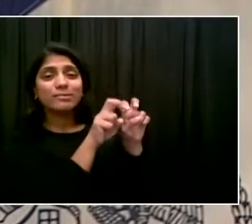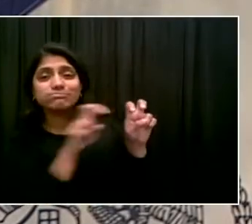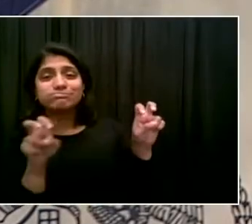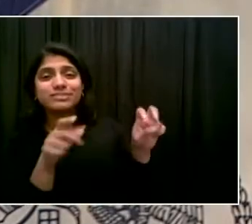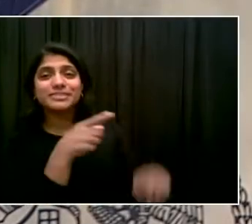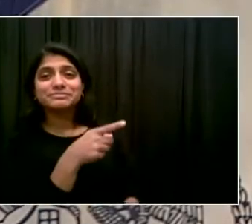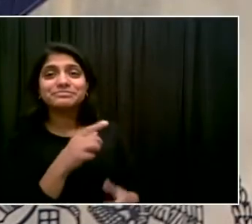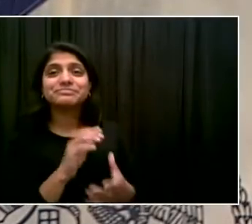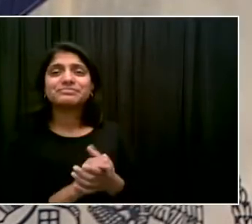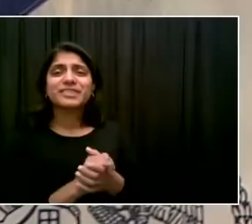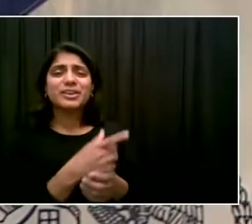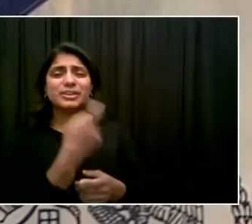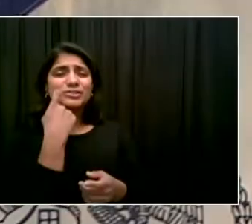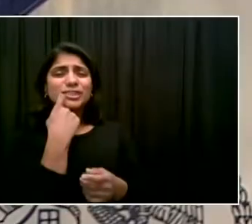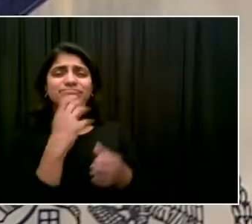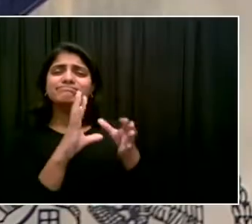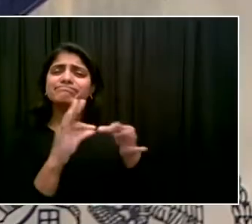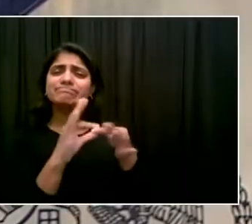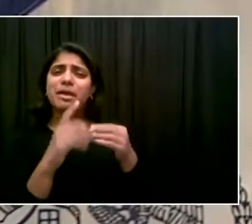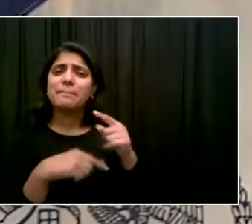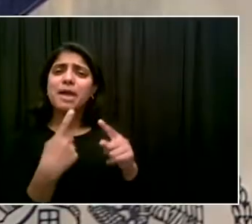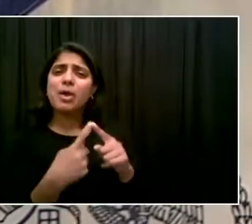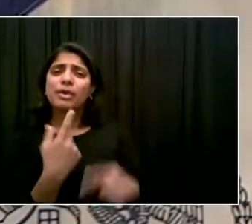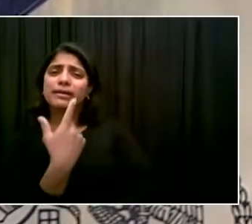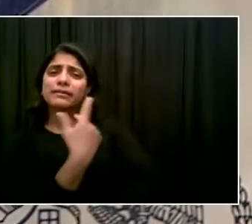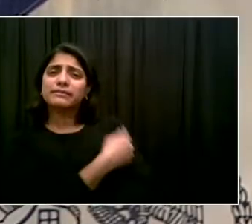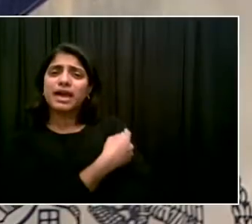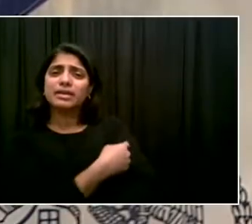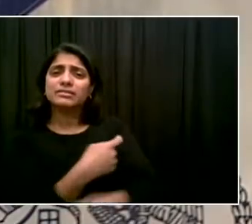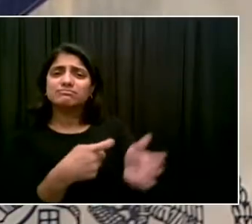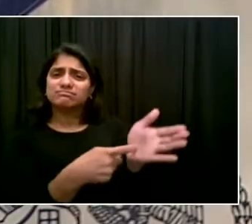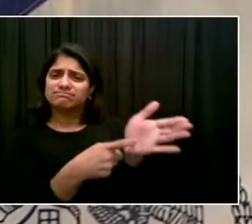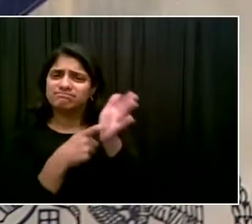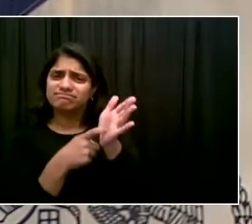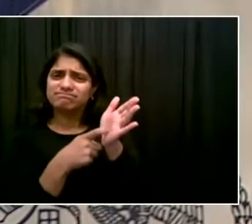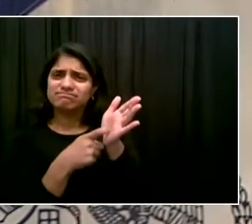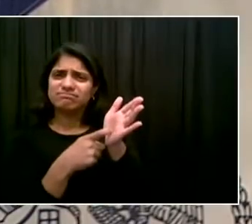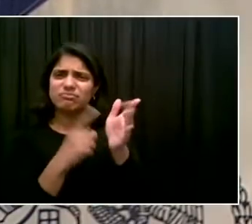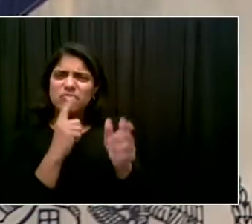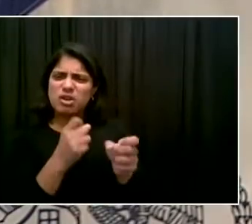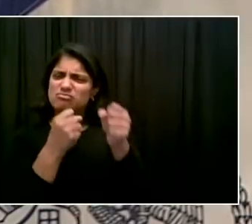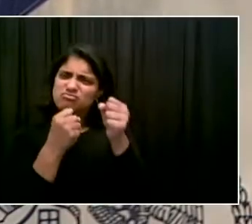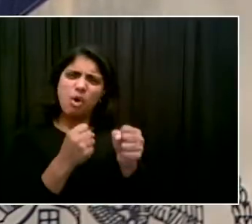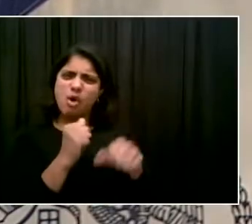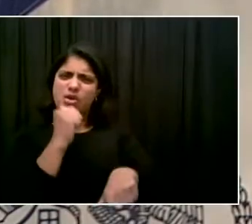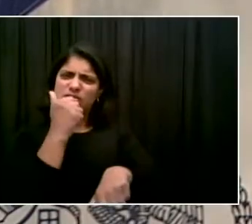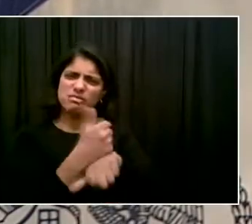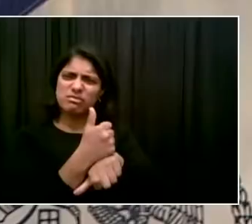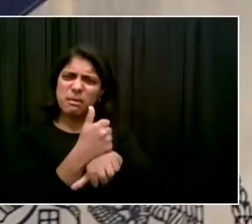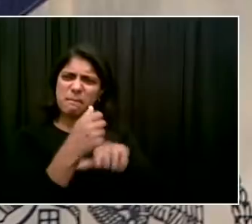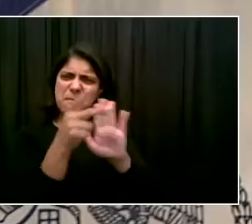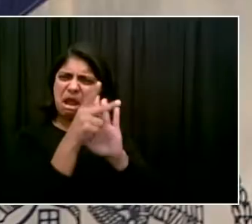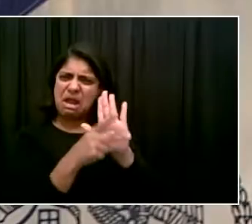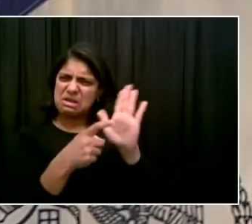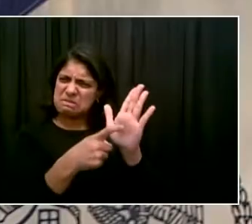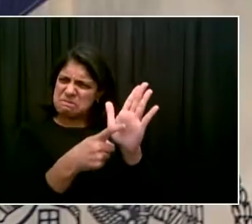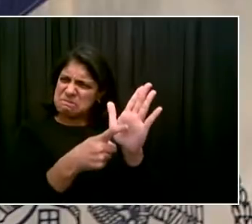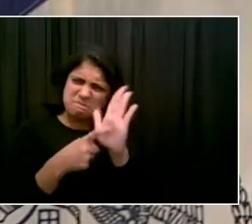GOOD MORNING MR. MAYOR EVERYONE ON THE CALL, FEW MINUTES AGO YOU DESCRIBED THE VACCINE MANDATE IS THE BOLDEST ACTION IN THE NATION. ONE ASK YOU AN ASPECT THAT MAY